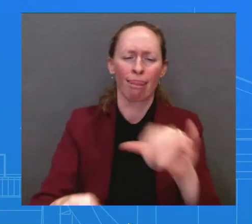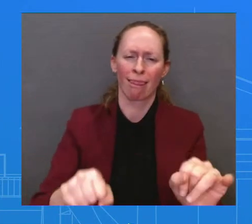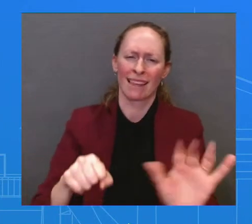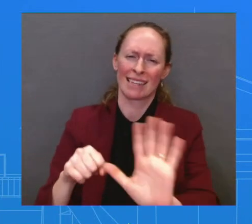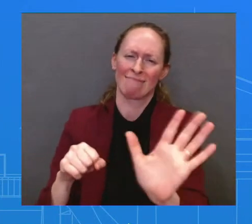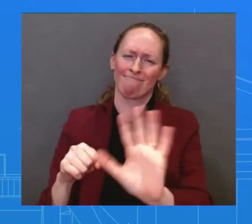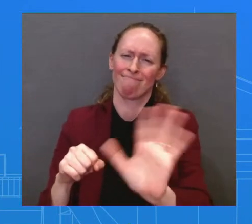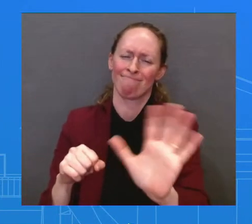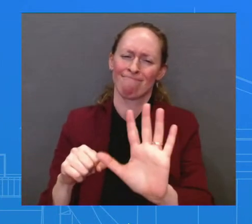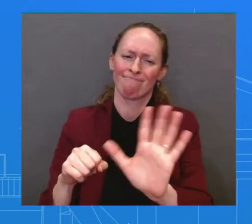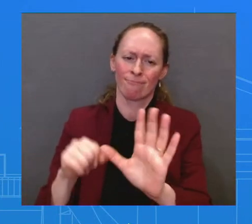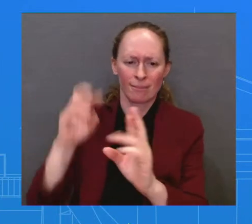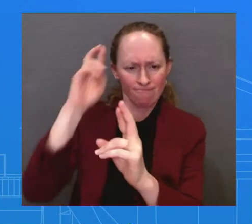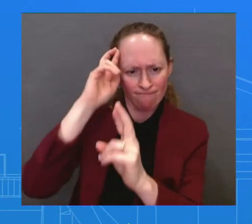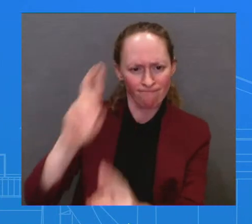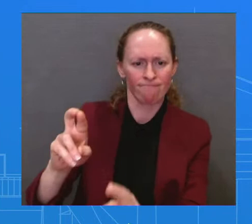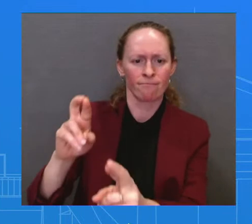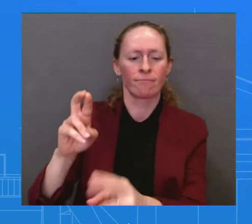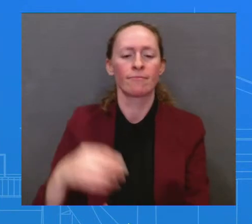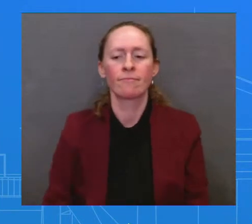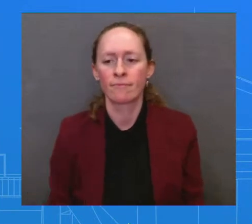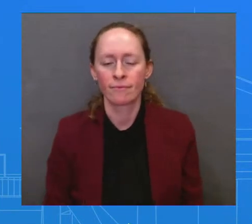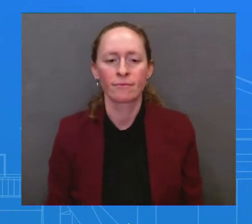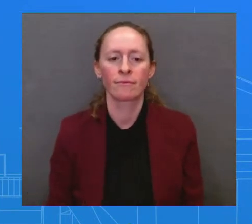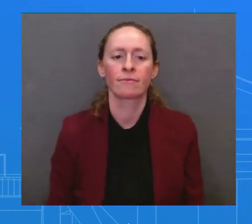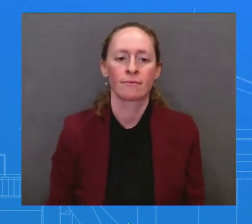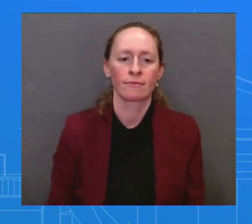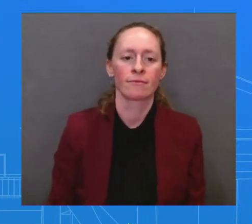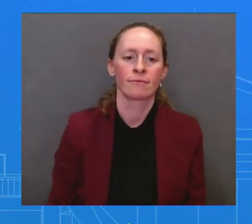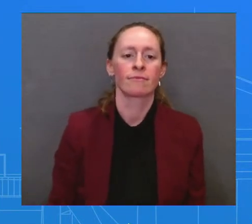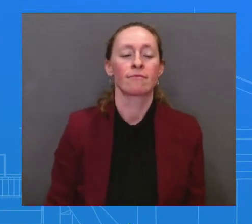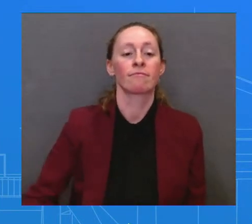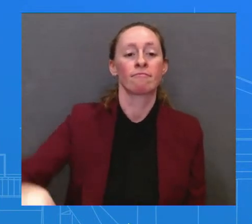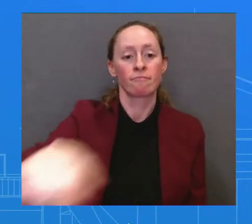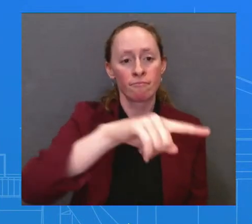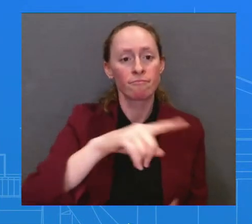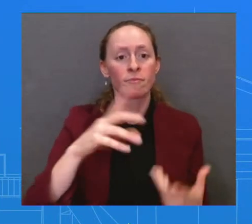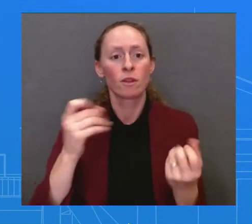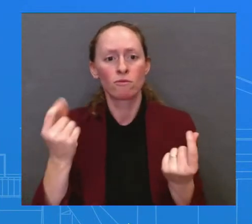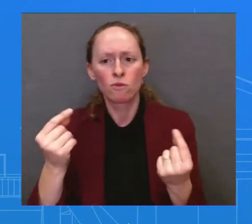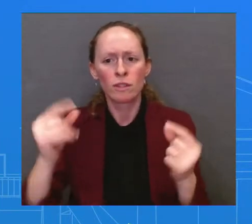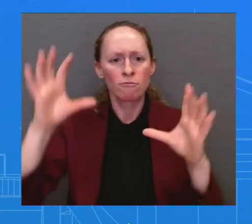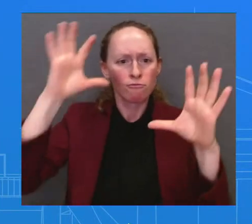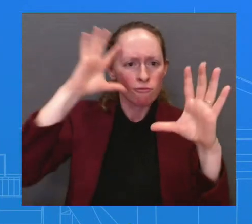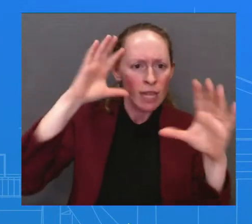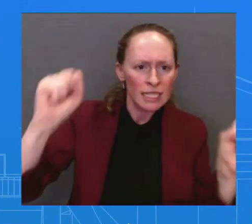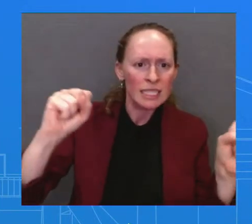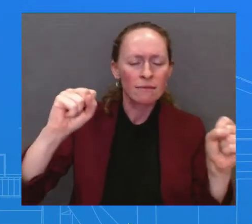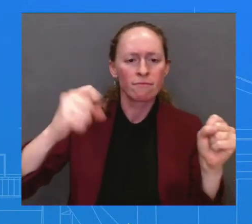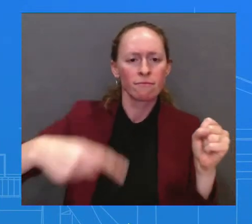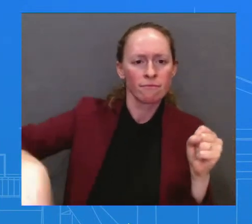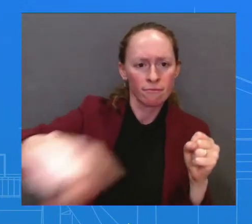and speaks to President Putin reinforce that that basic proposition is inviolable